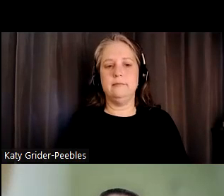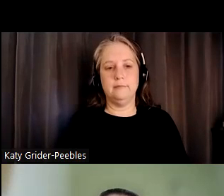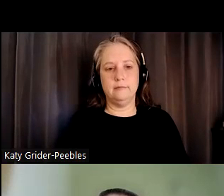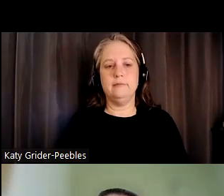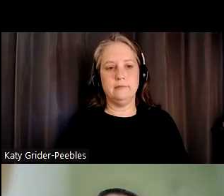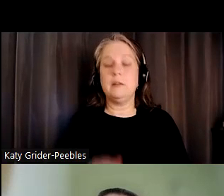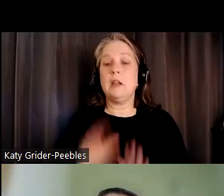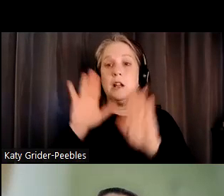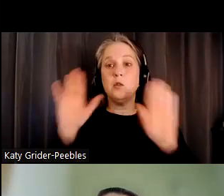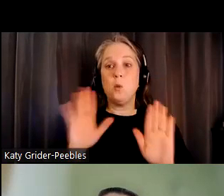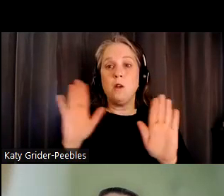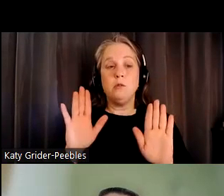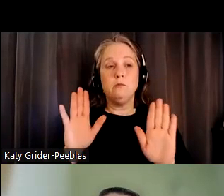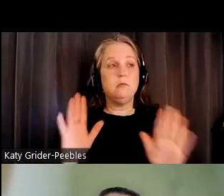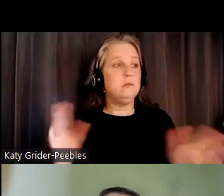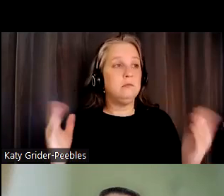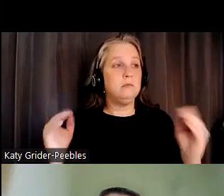Anyone else have any other questions?